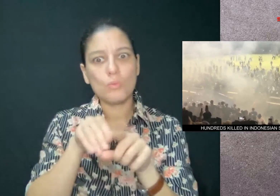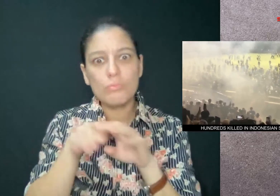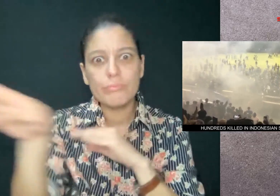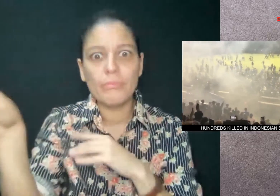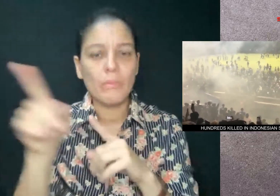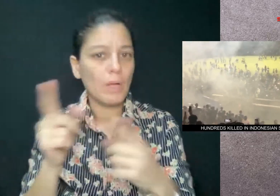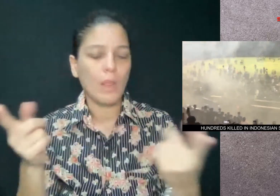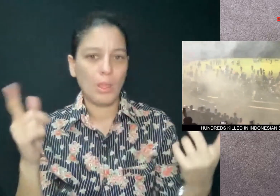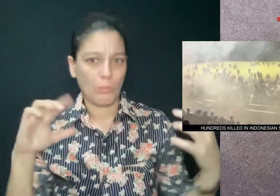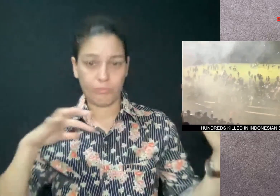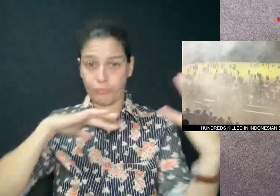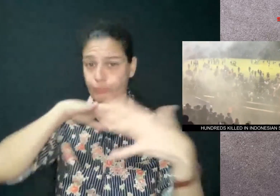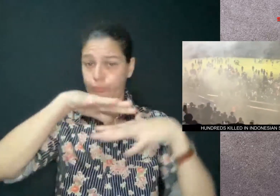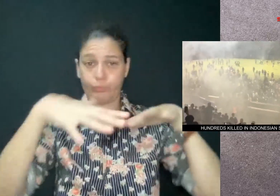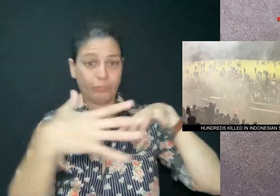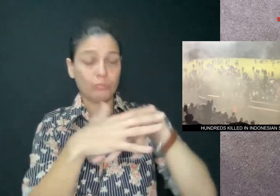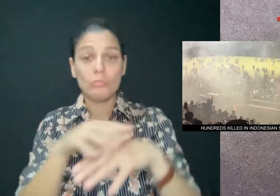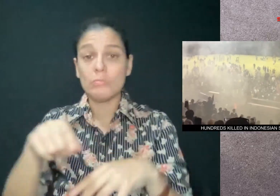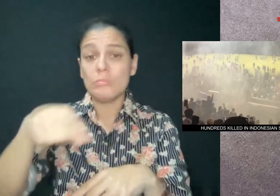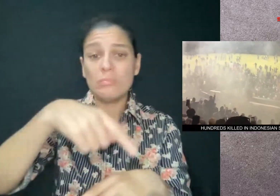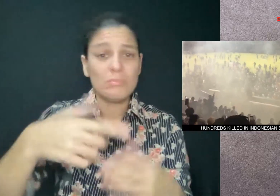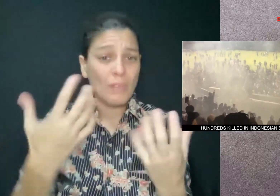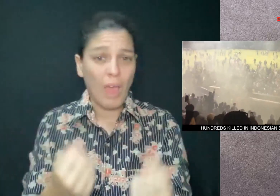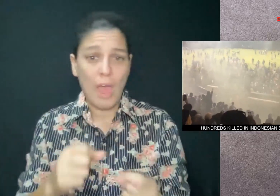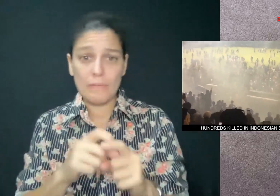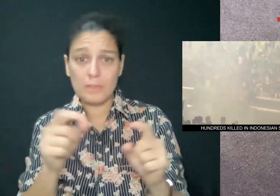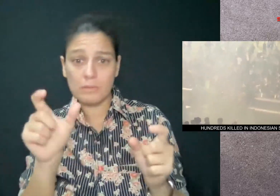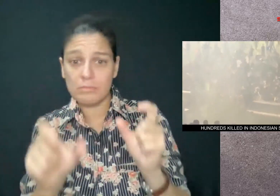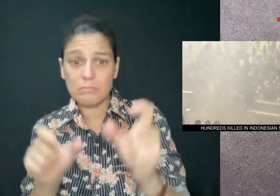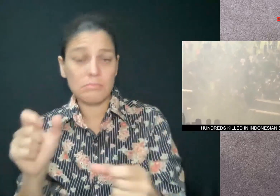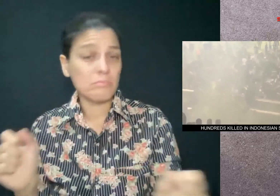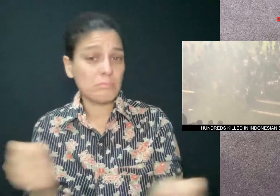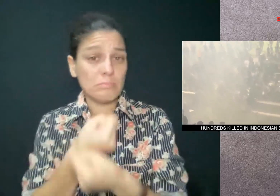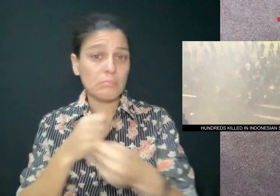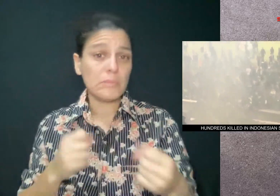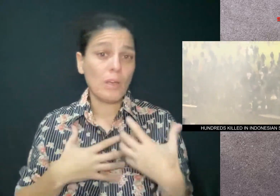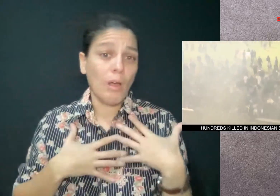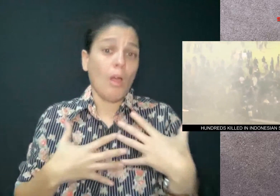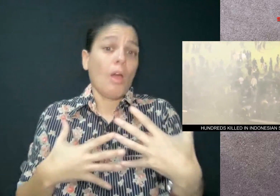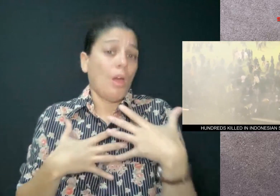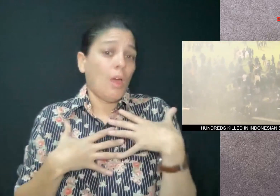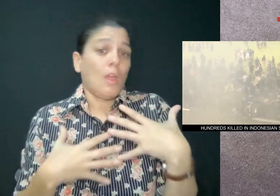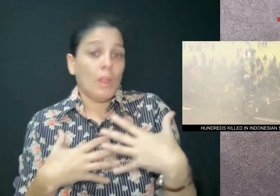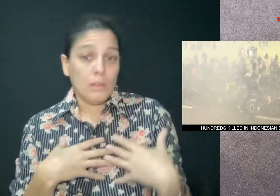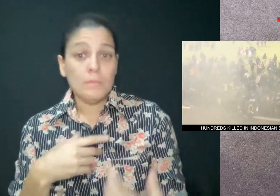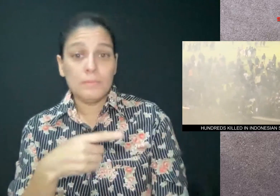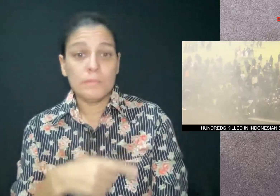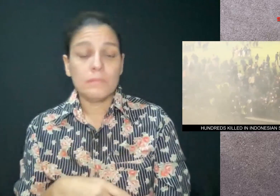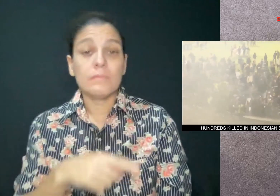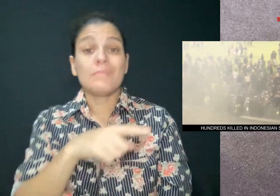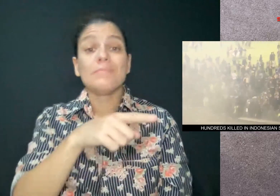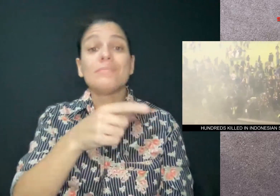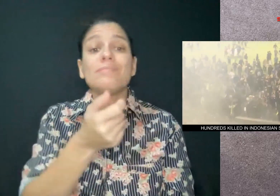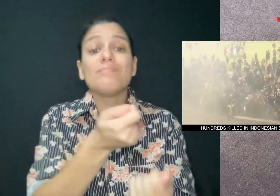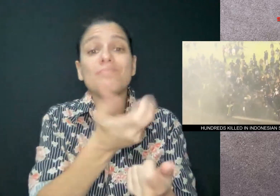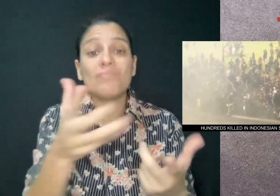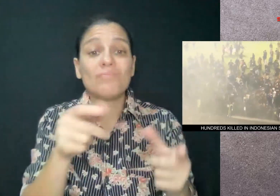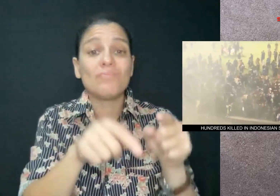and then became so packed together that people could not breathe many of the victims died